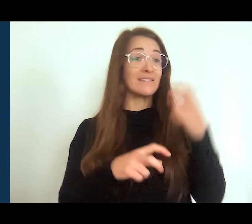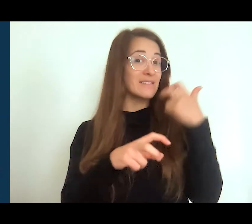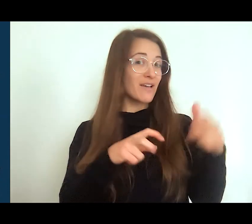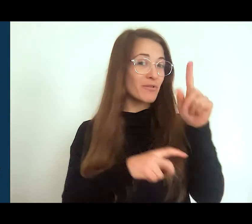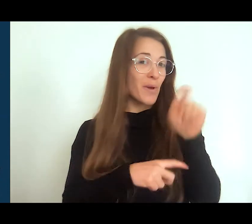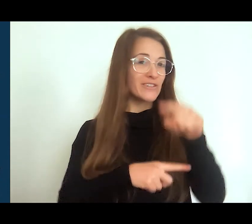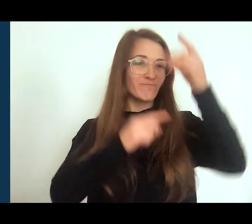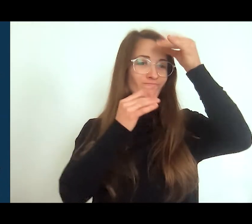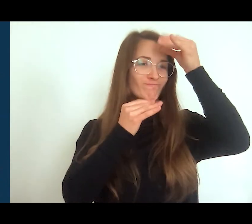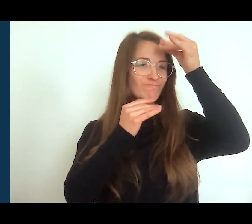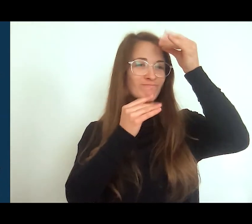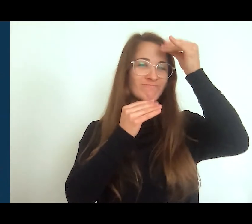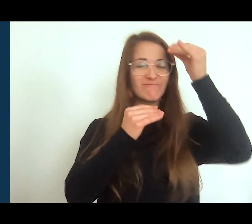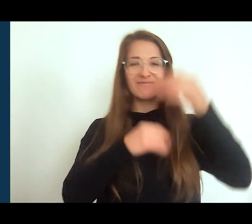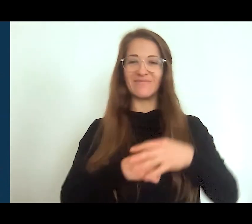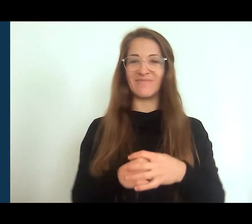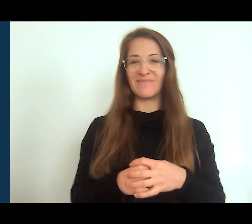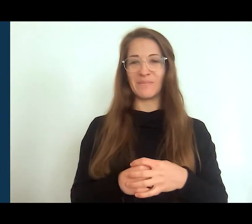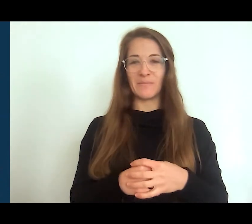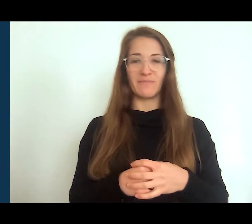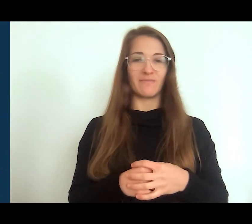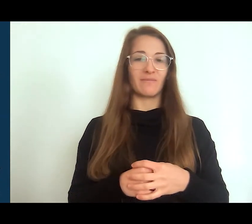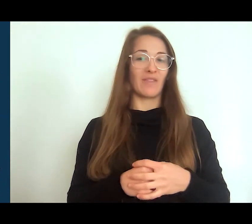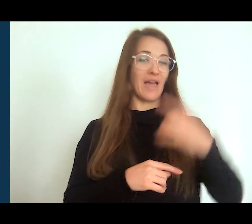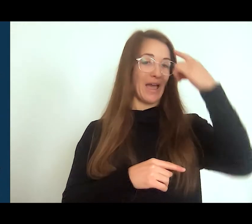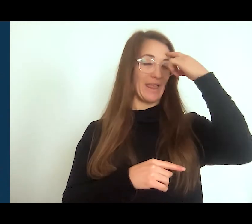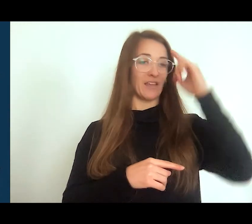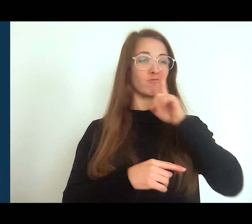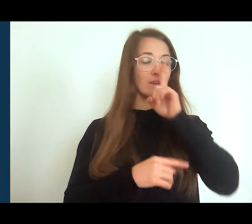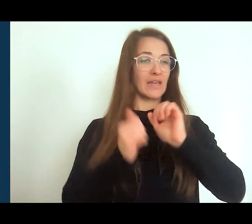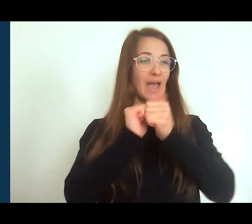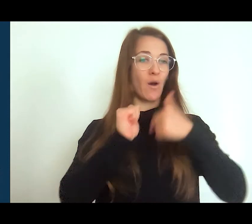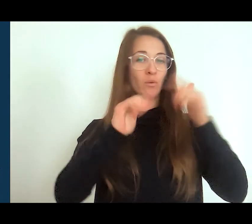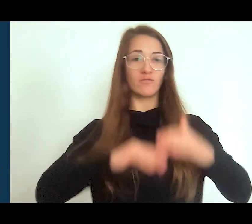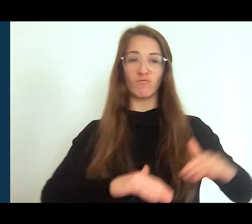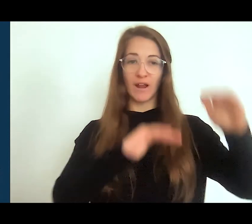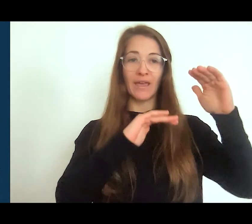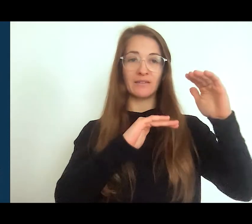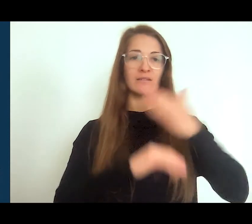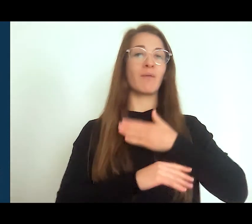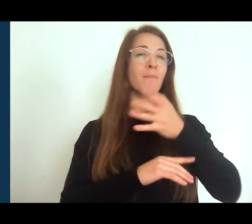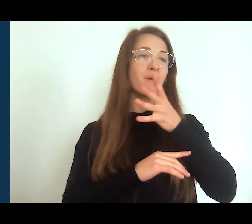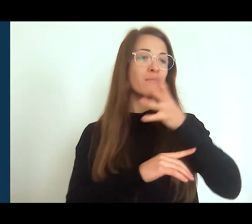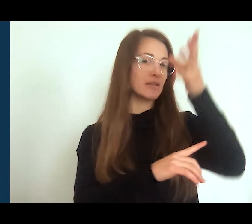WORK AT DRNY, THAT IS A TOUGH ONE. I THINK JUST THE WAY THAT I